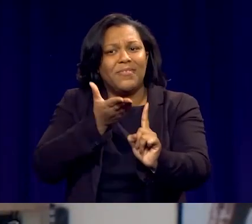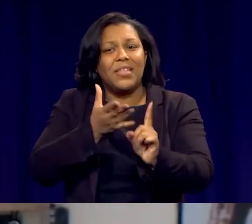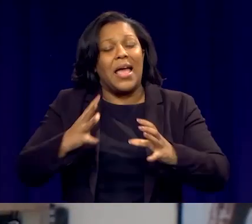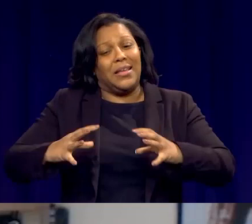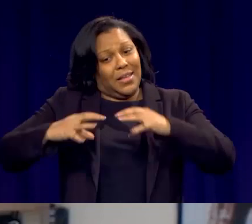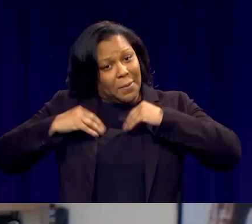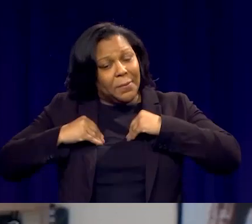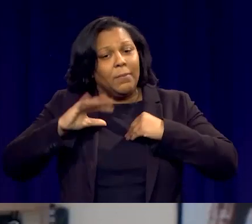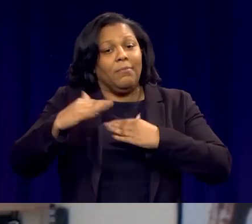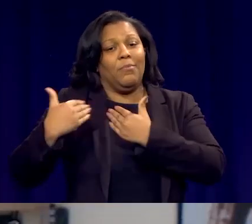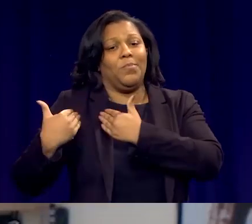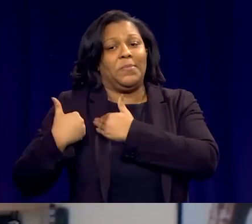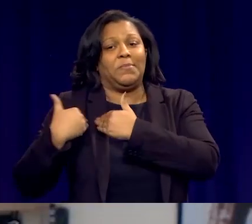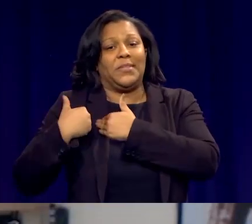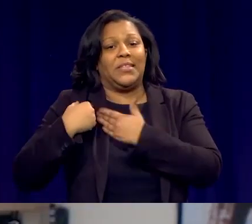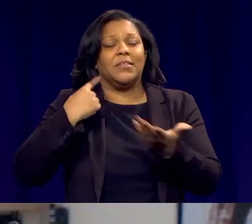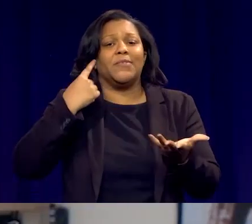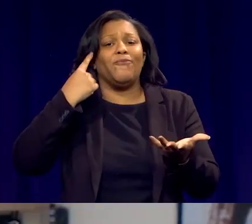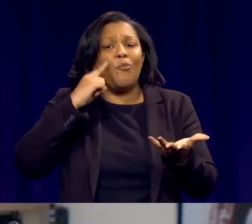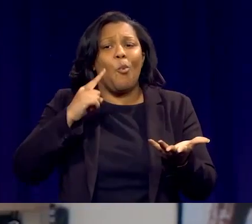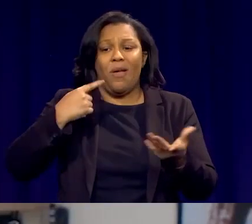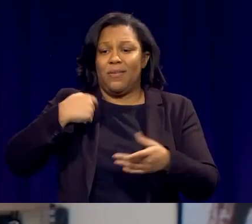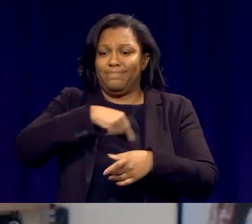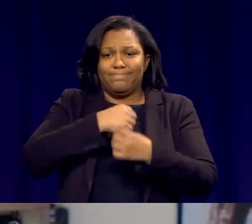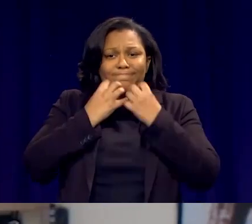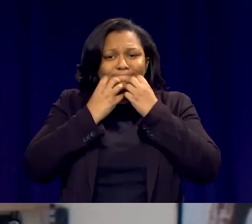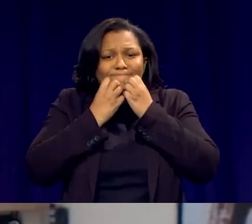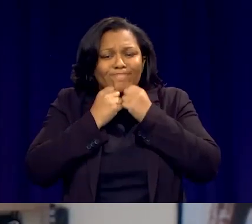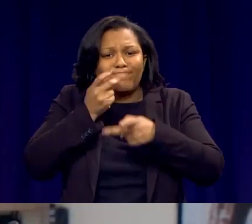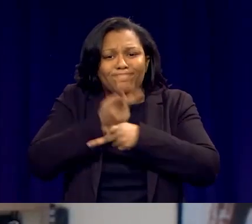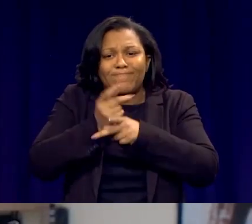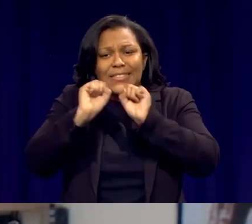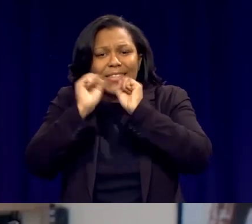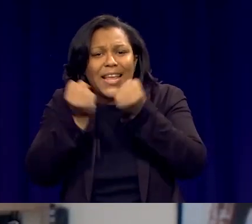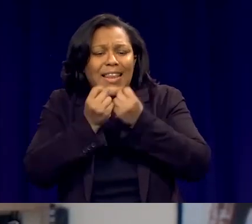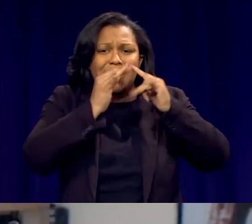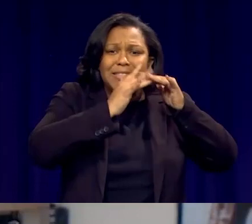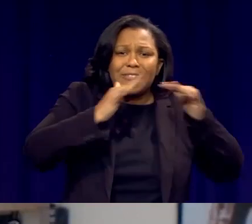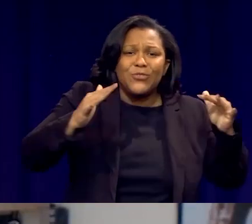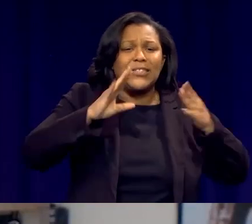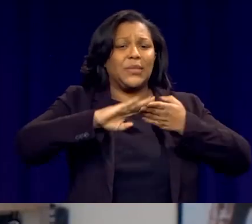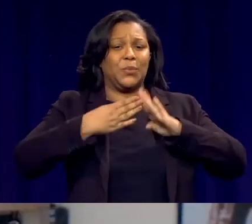Take responsibility for addressing the needs of our society and our diverse communities.